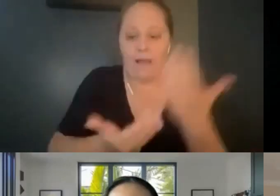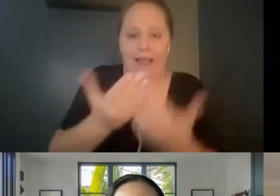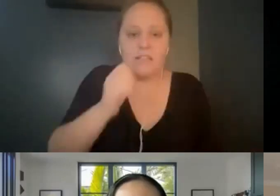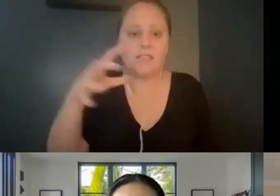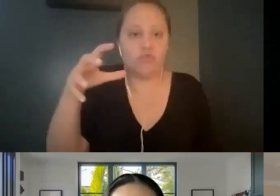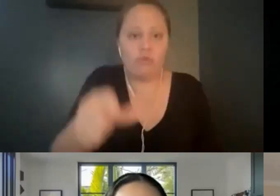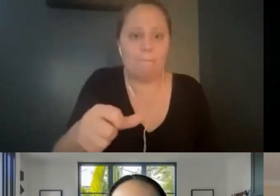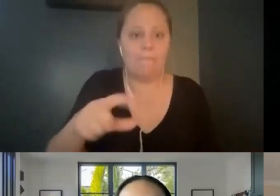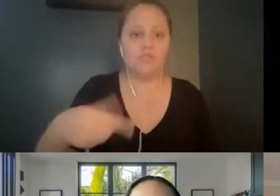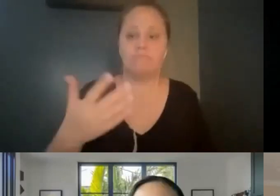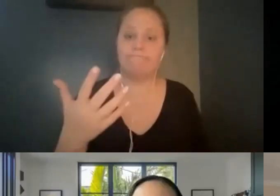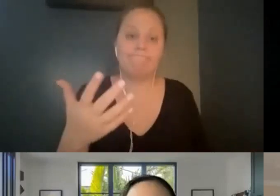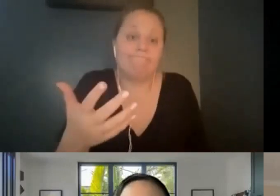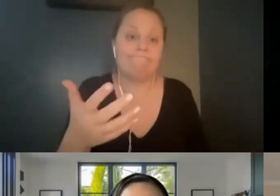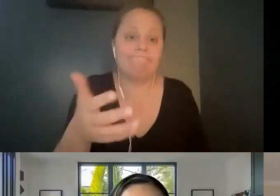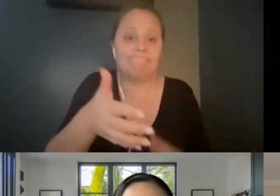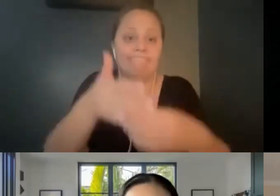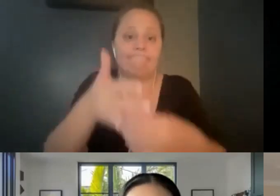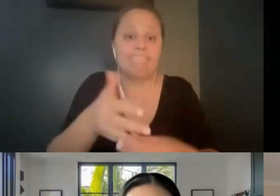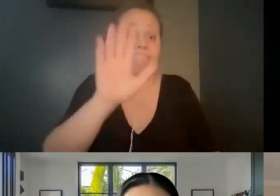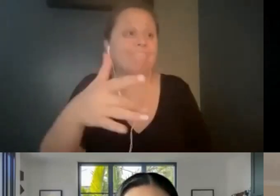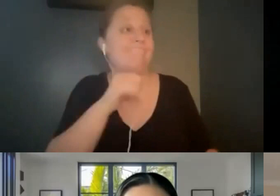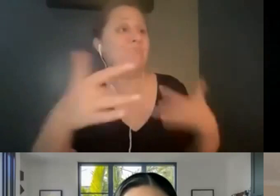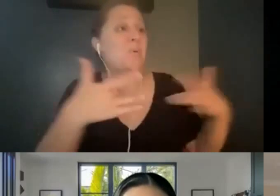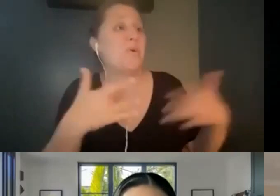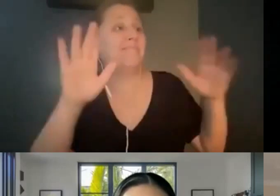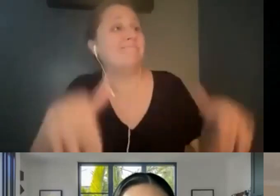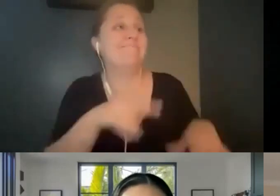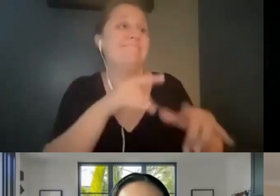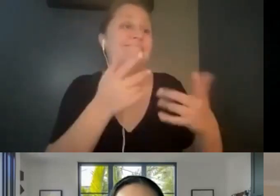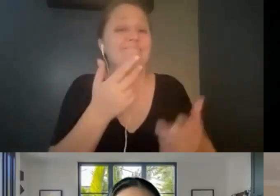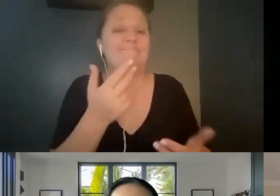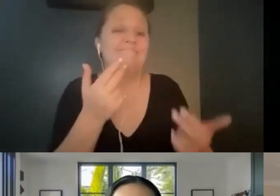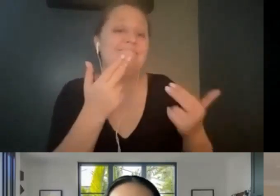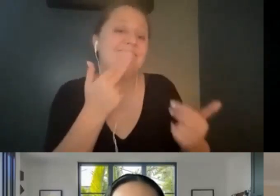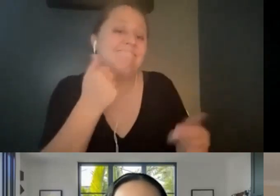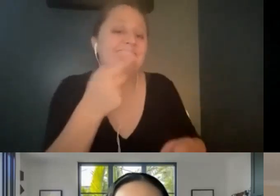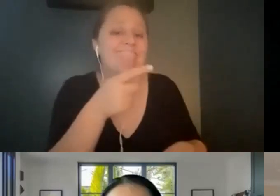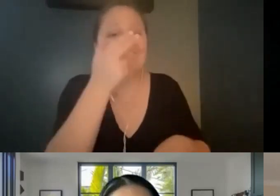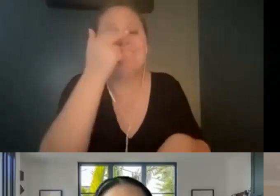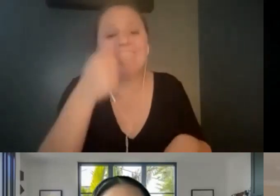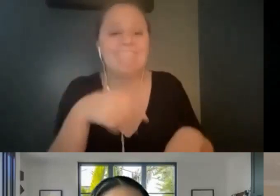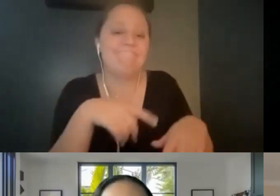like "Oh, you know, don't worry". I kind of try to make light, and be humorous about it, and make a joke, but you know there's no real shake, I